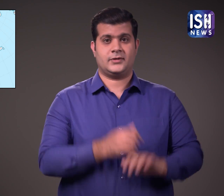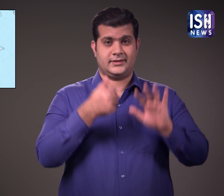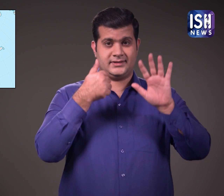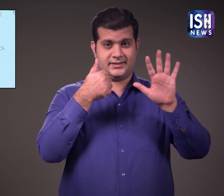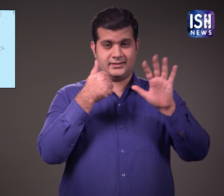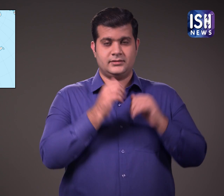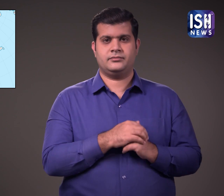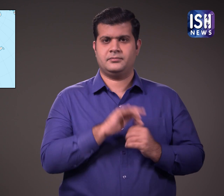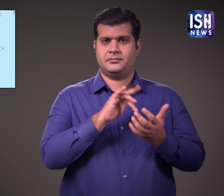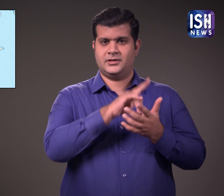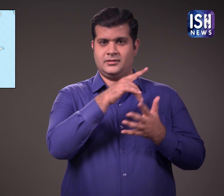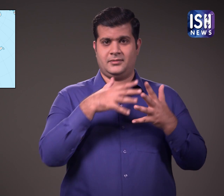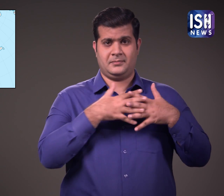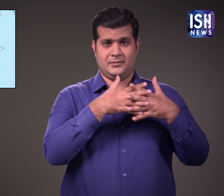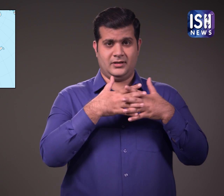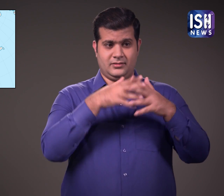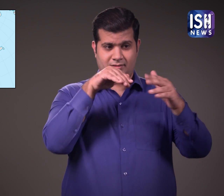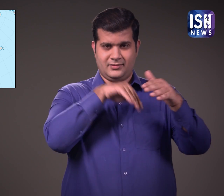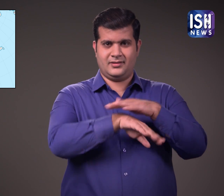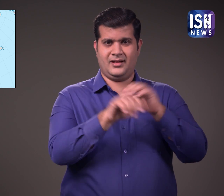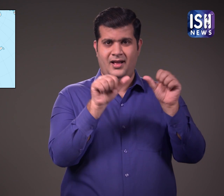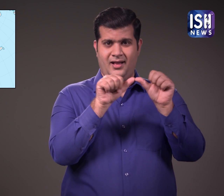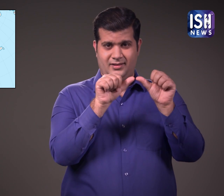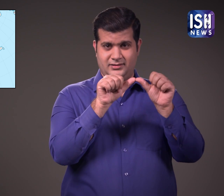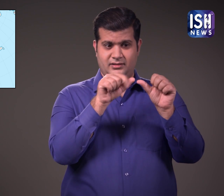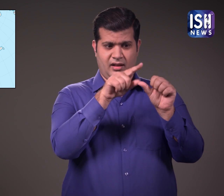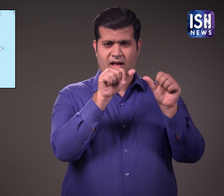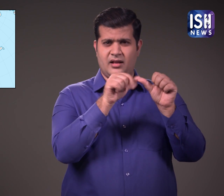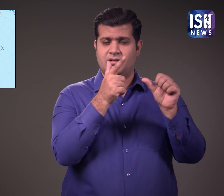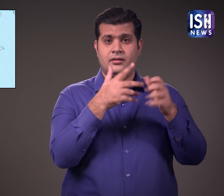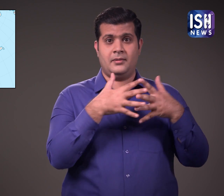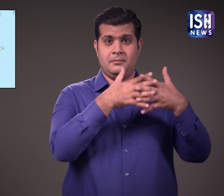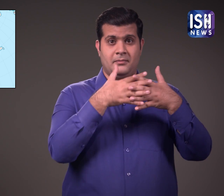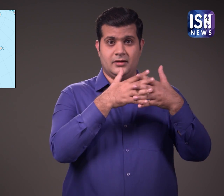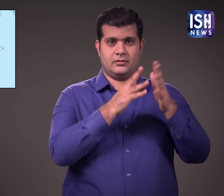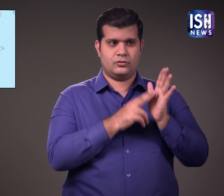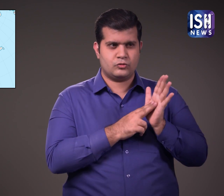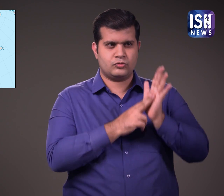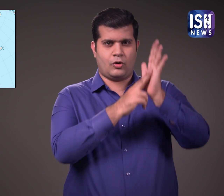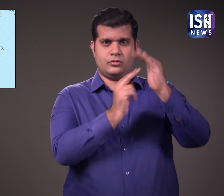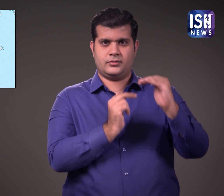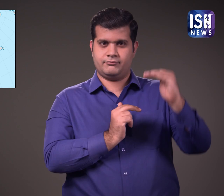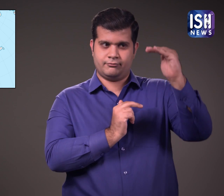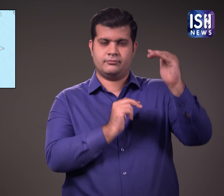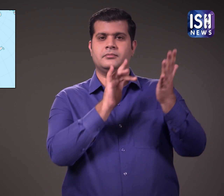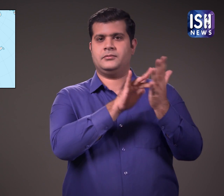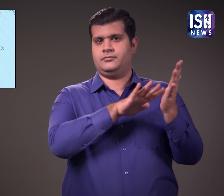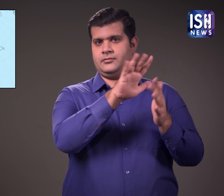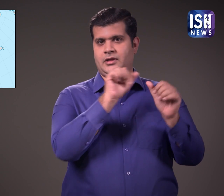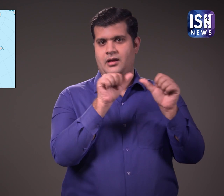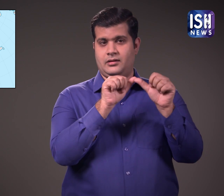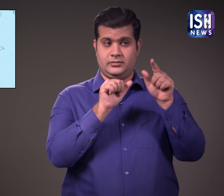6. Alaska, is a state located in northern America.